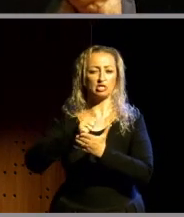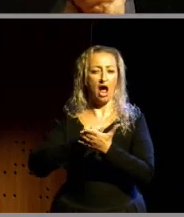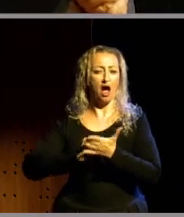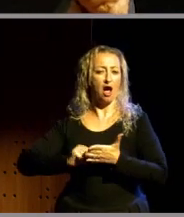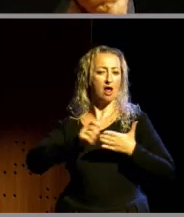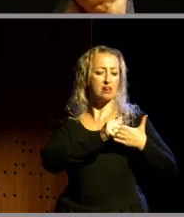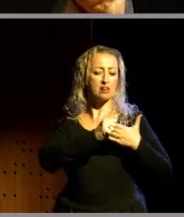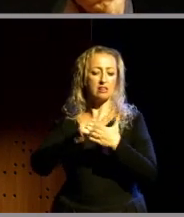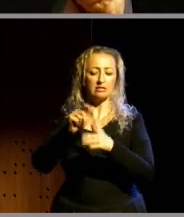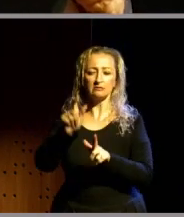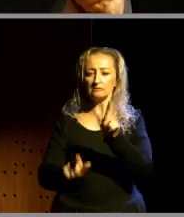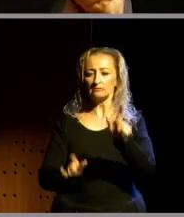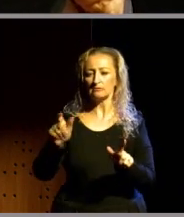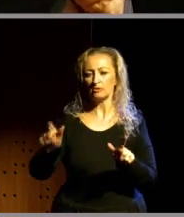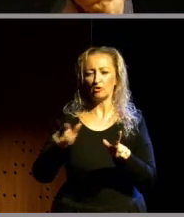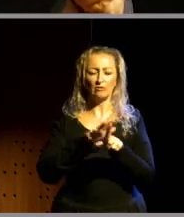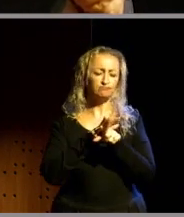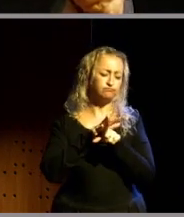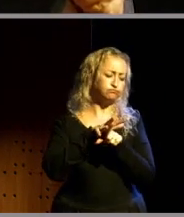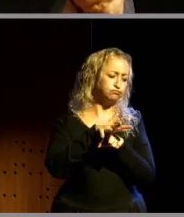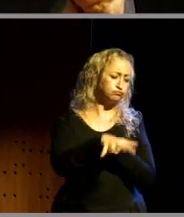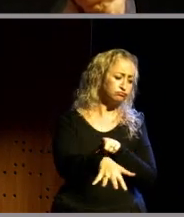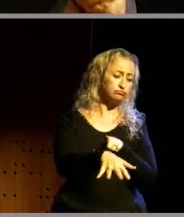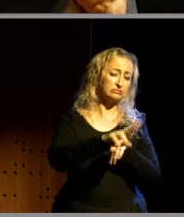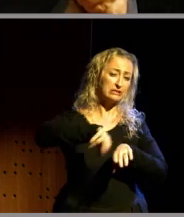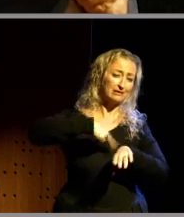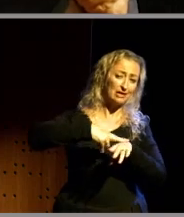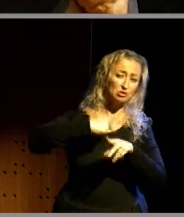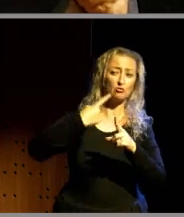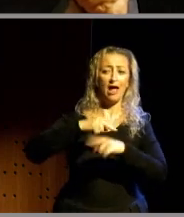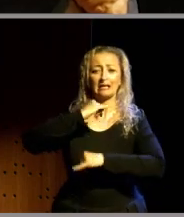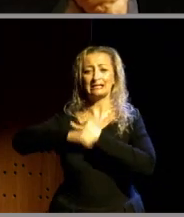significant influence at both the national and international level.